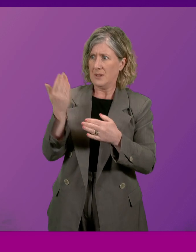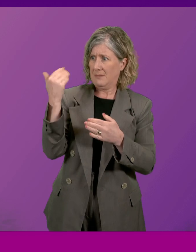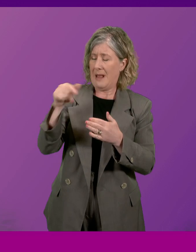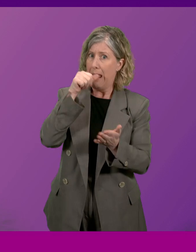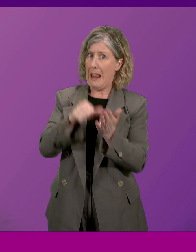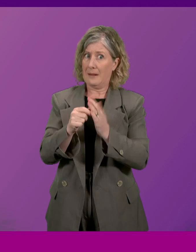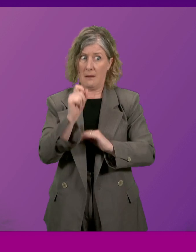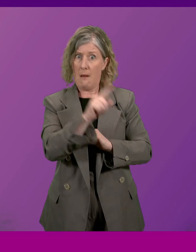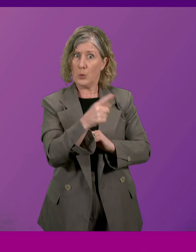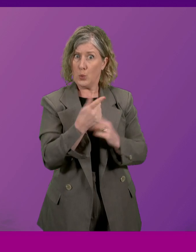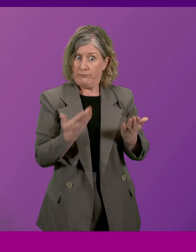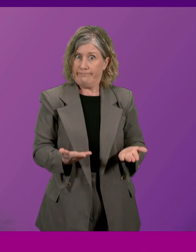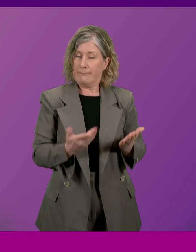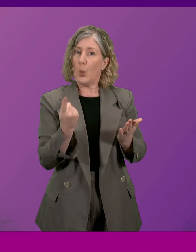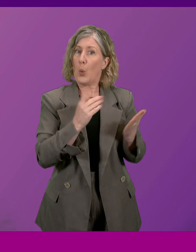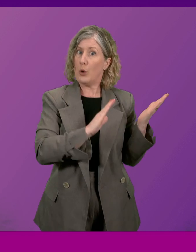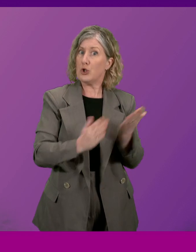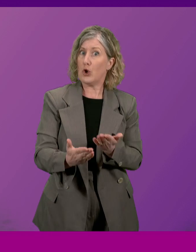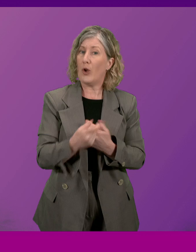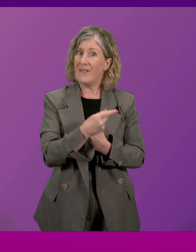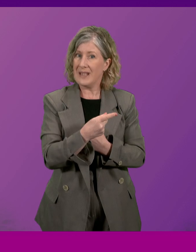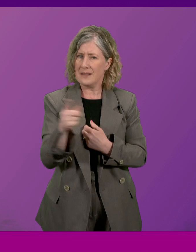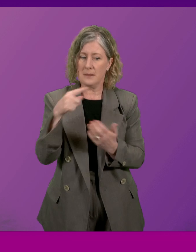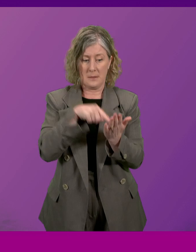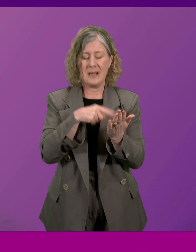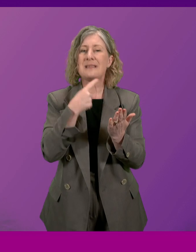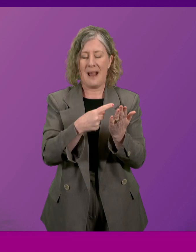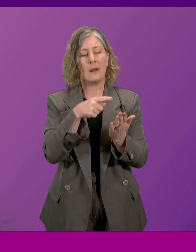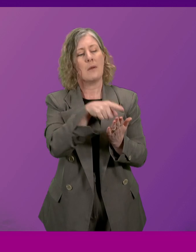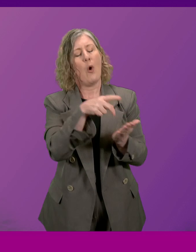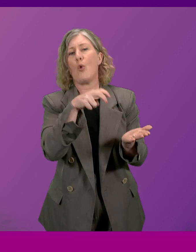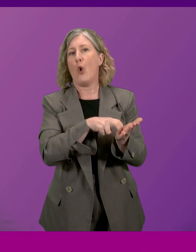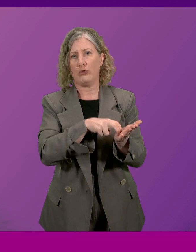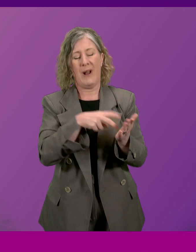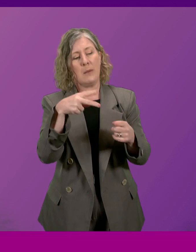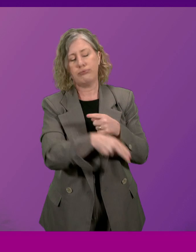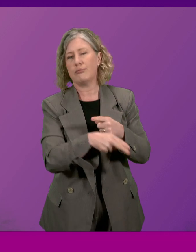the existing service provider was informed that the contract would not be retendered.